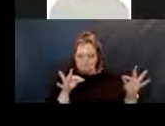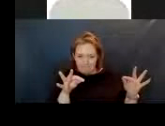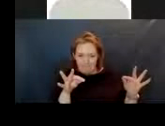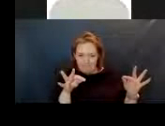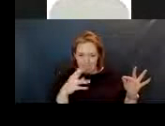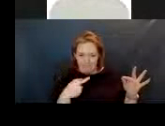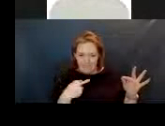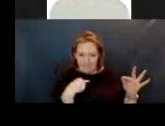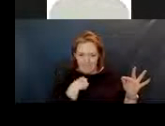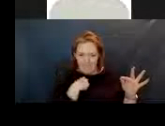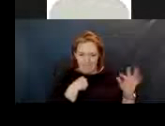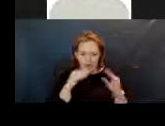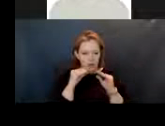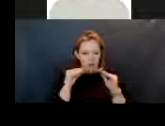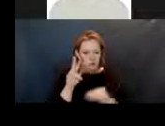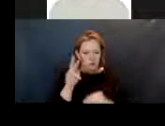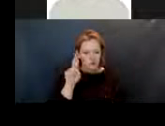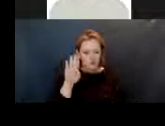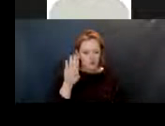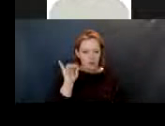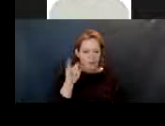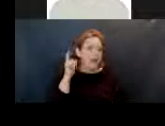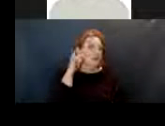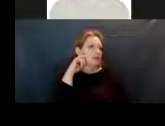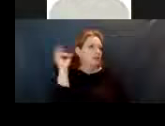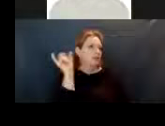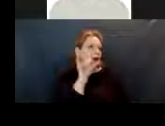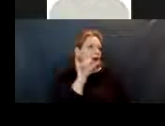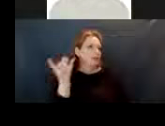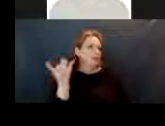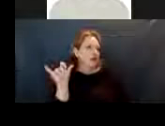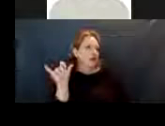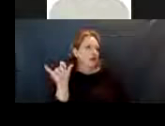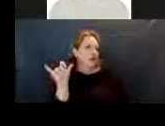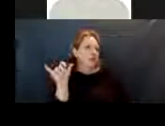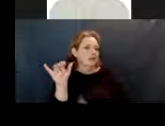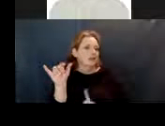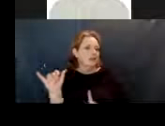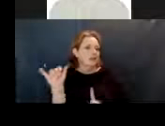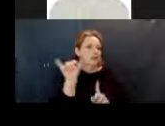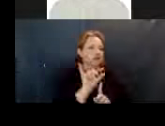no verb that rhymes with perhaps the same consonant, vowel, consonant structure as a